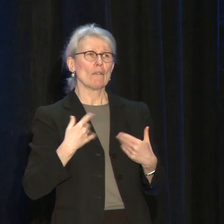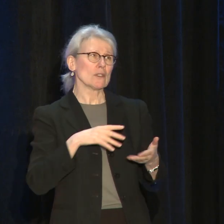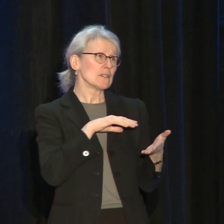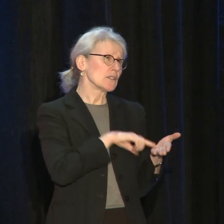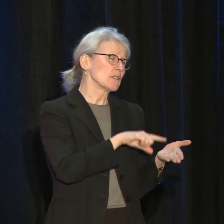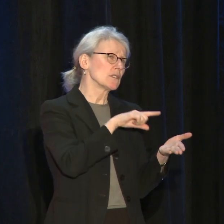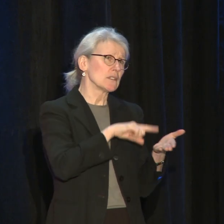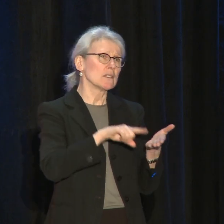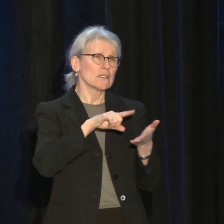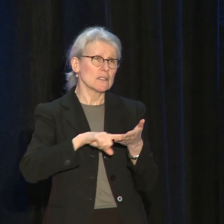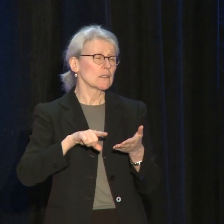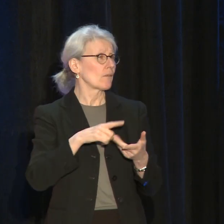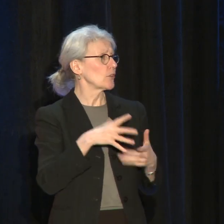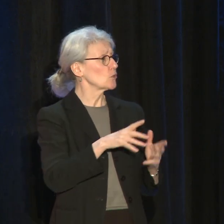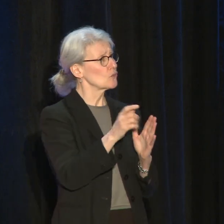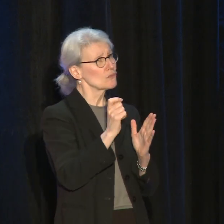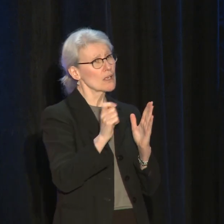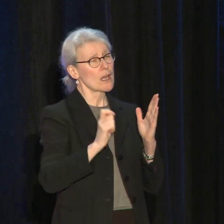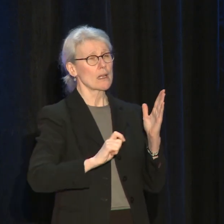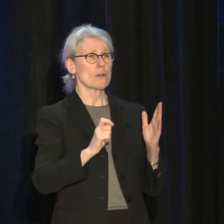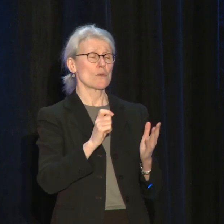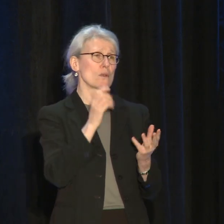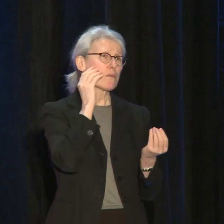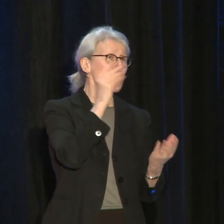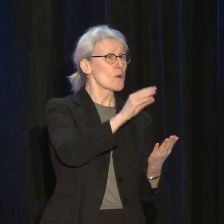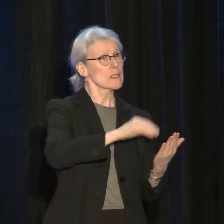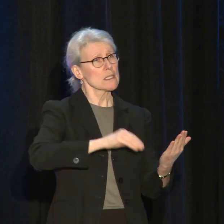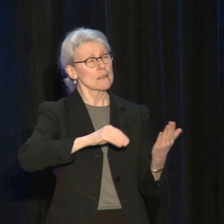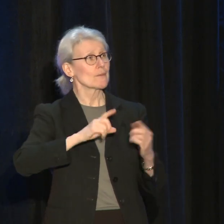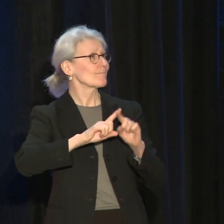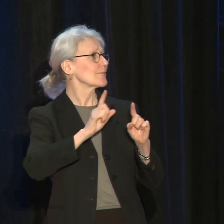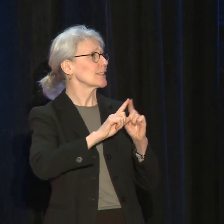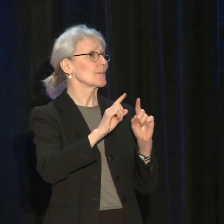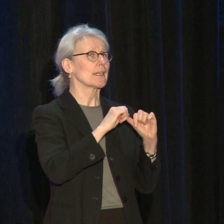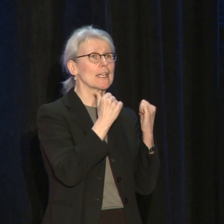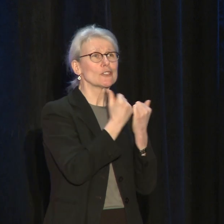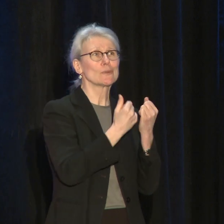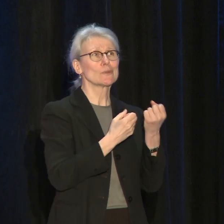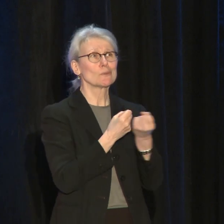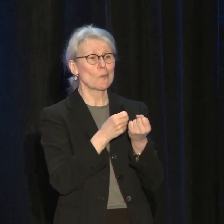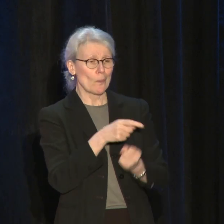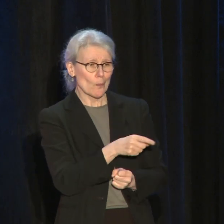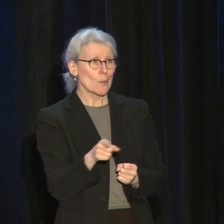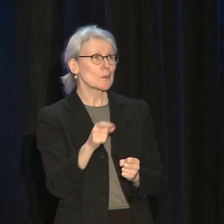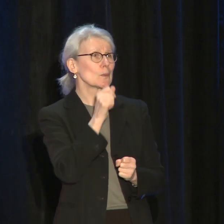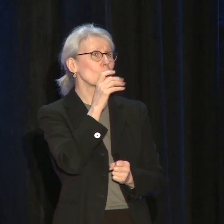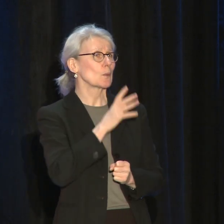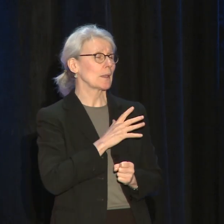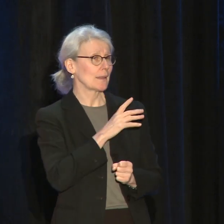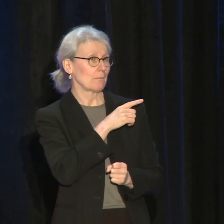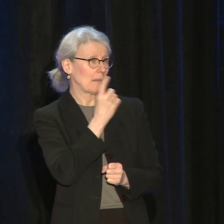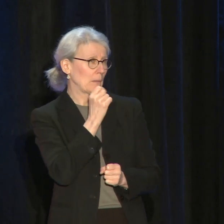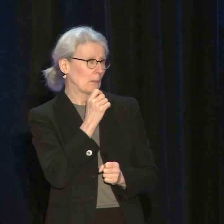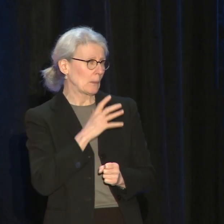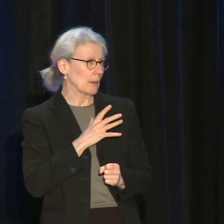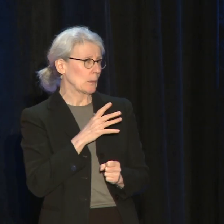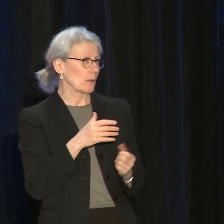I had written reports for foundations, I had worked with all sorts of advocacy groups to reduce